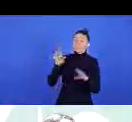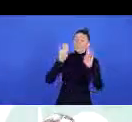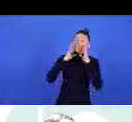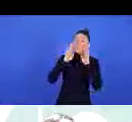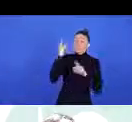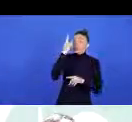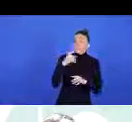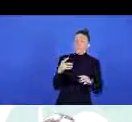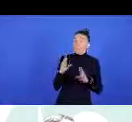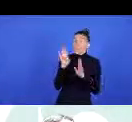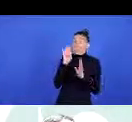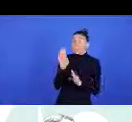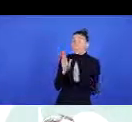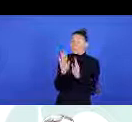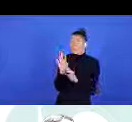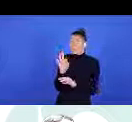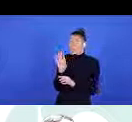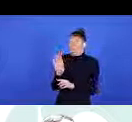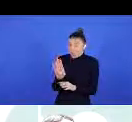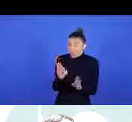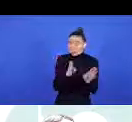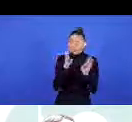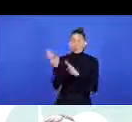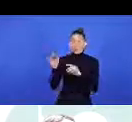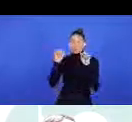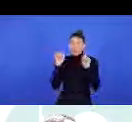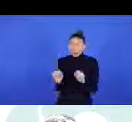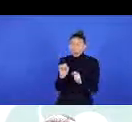with explanations,